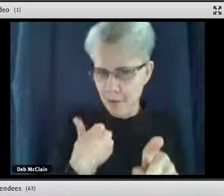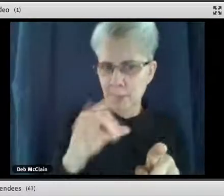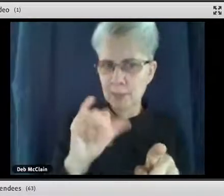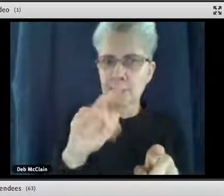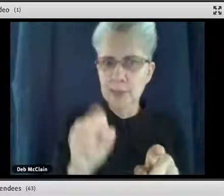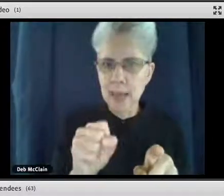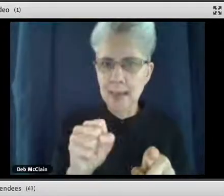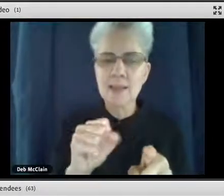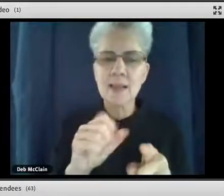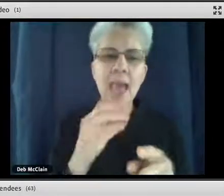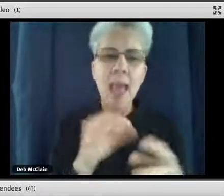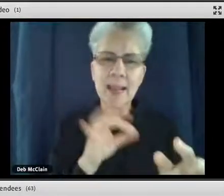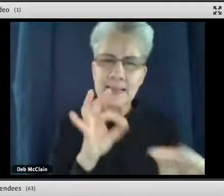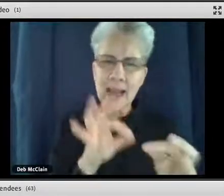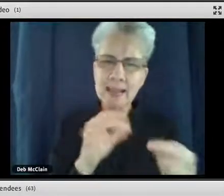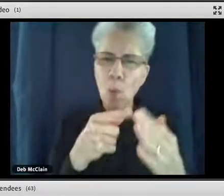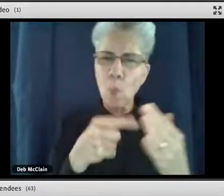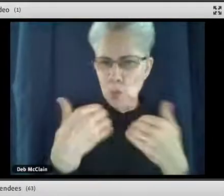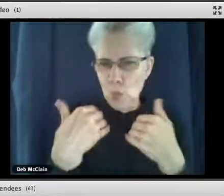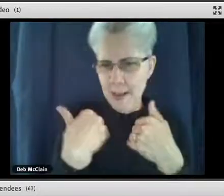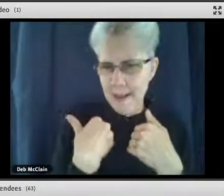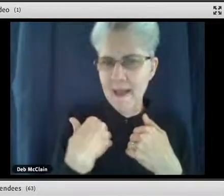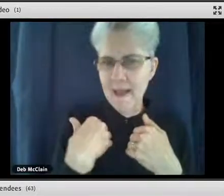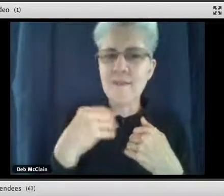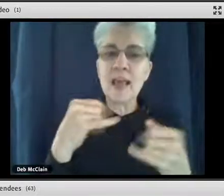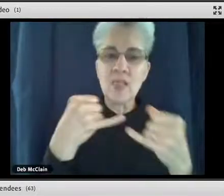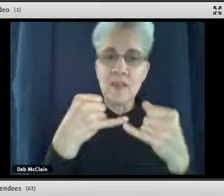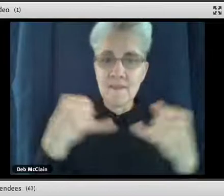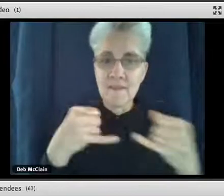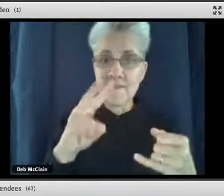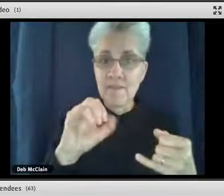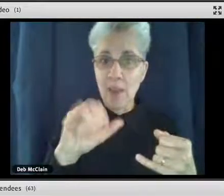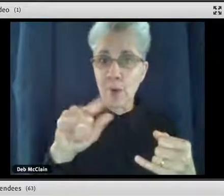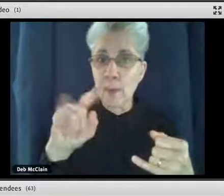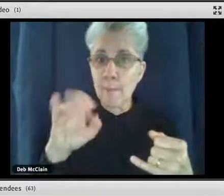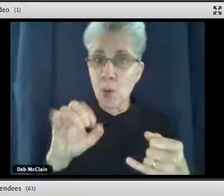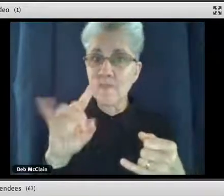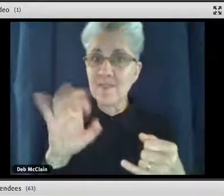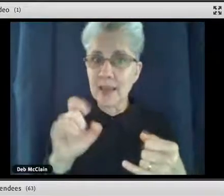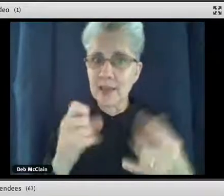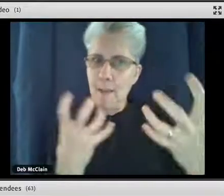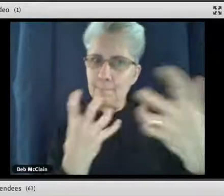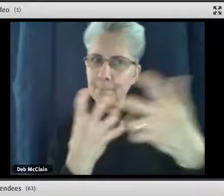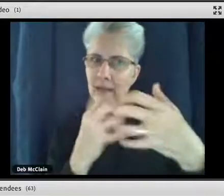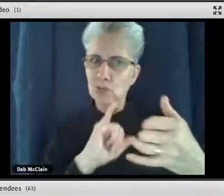And it's ideal that what you have in the variable fields matches what you have in the fixed fields.